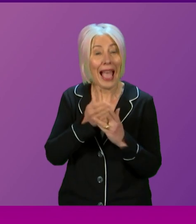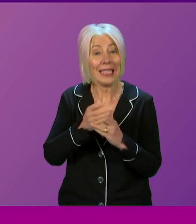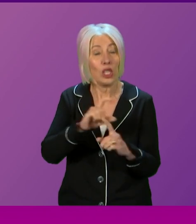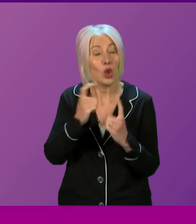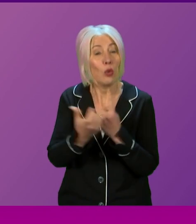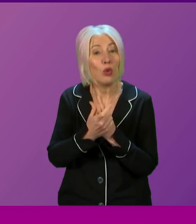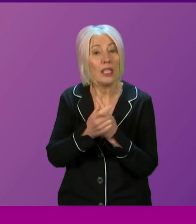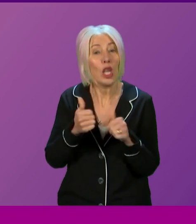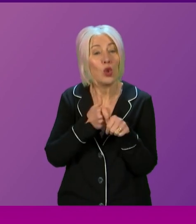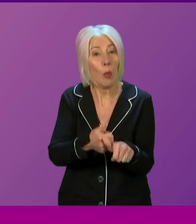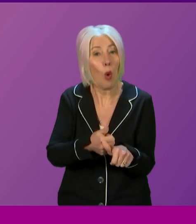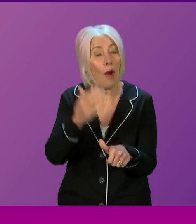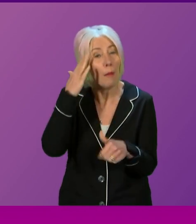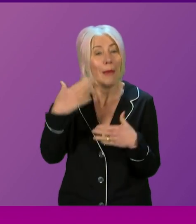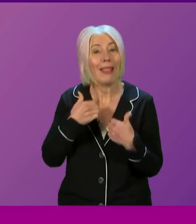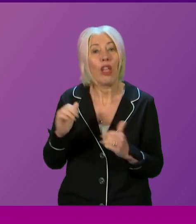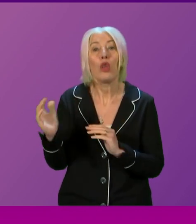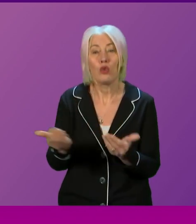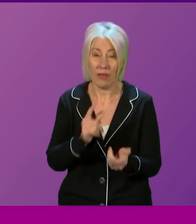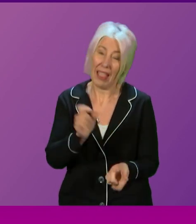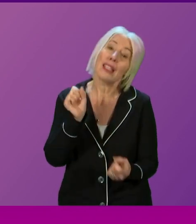mental health services, which is an important part of mental health support.